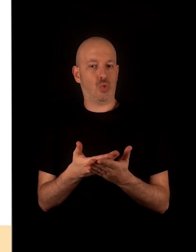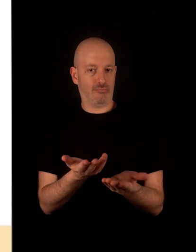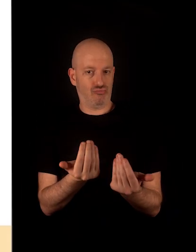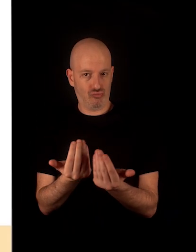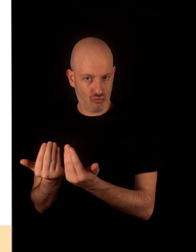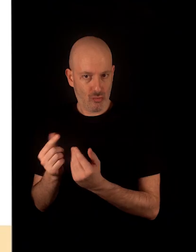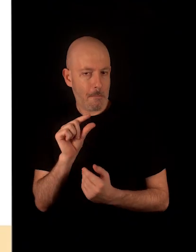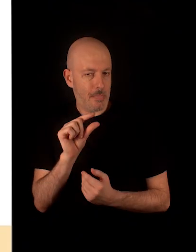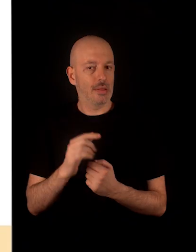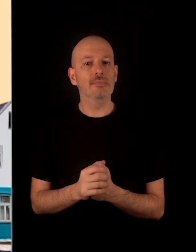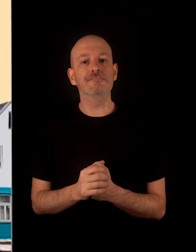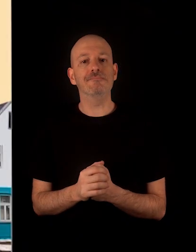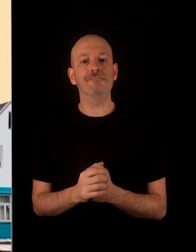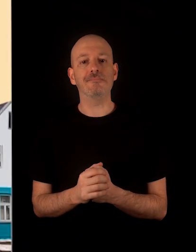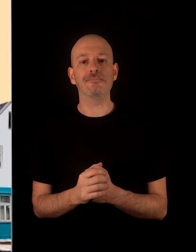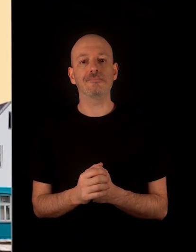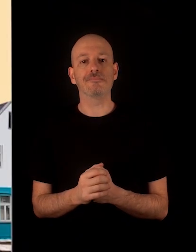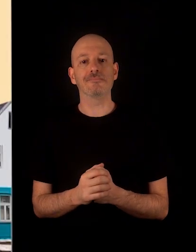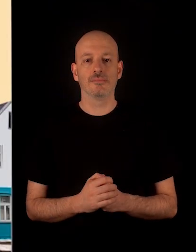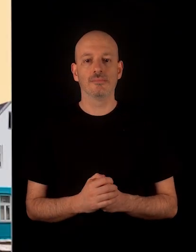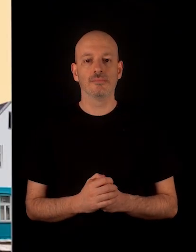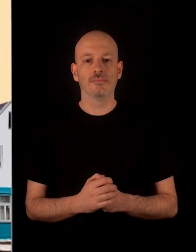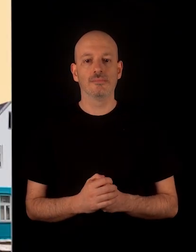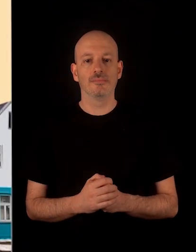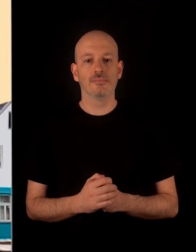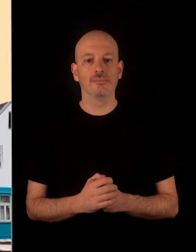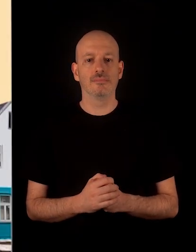But it is not a very strict or extensive report where you will need